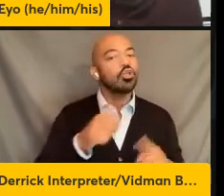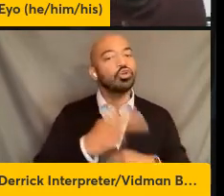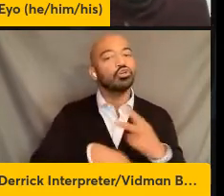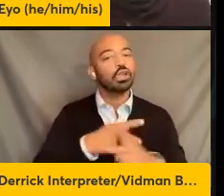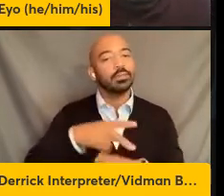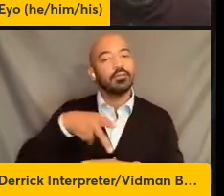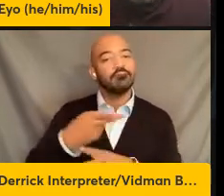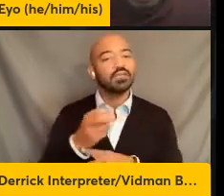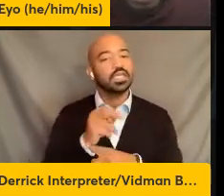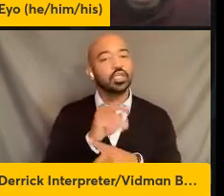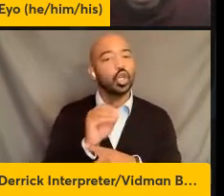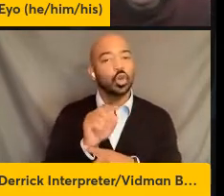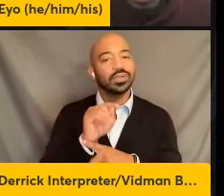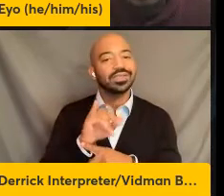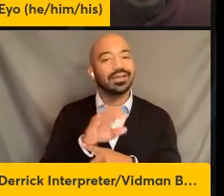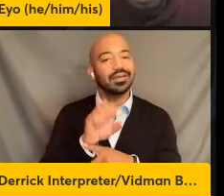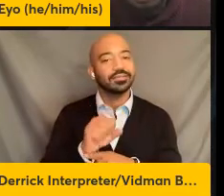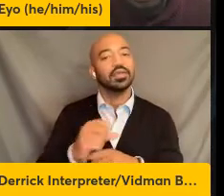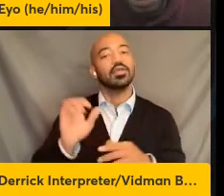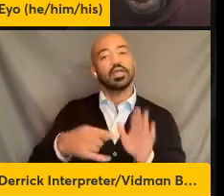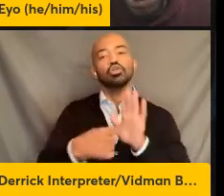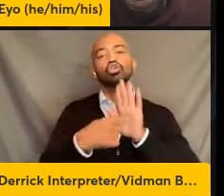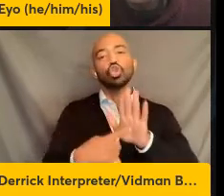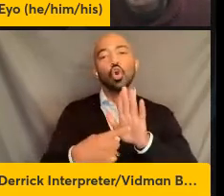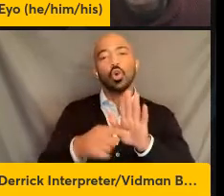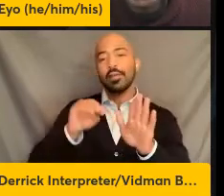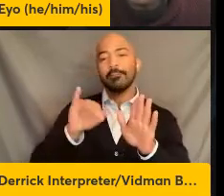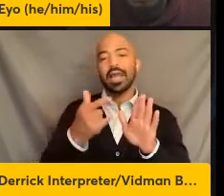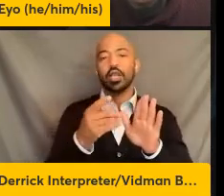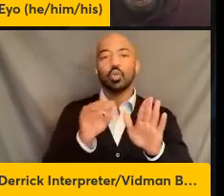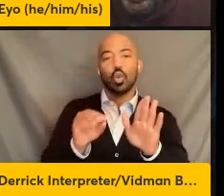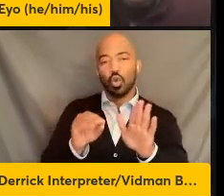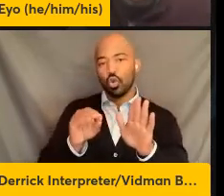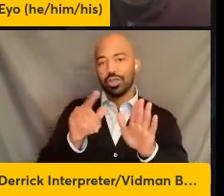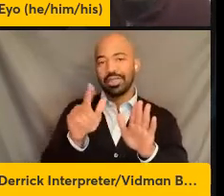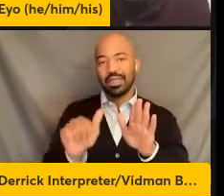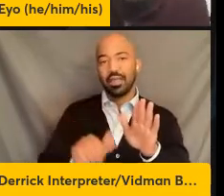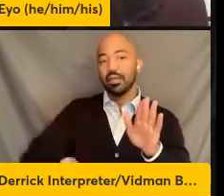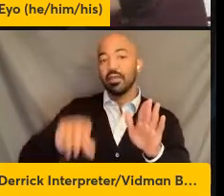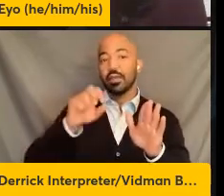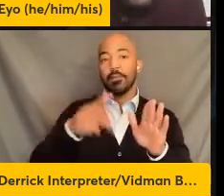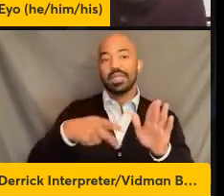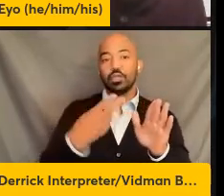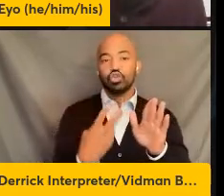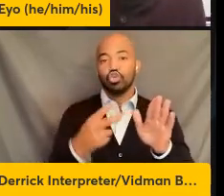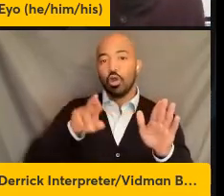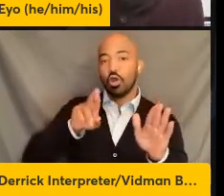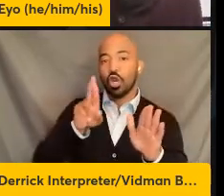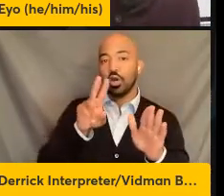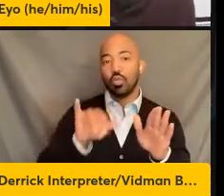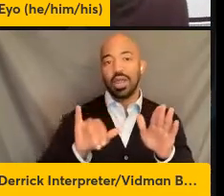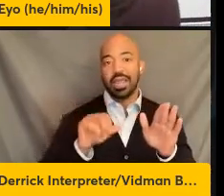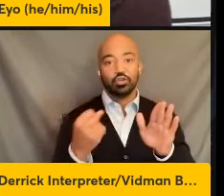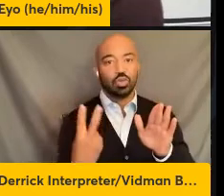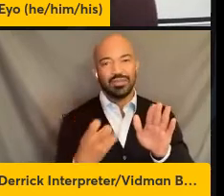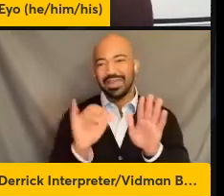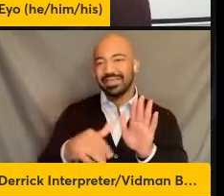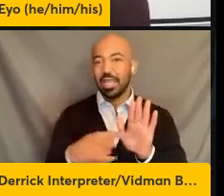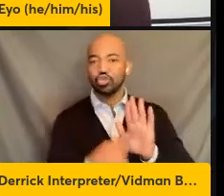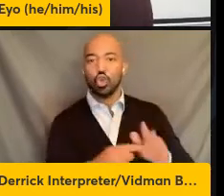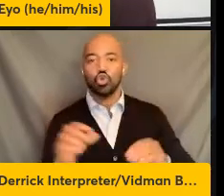that the microglia pichwai, to have me regulate social behaviors that are more commonly defective in males, and communication